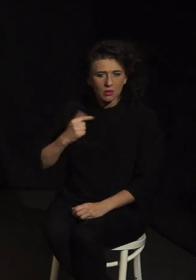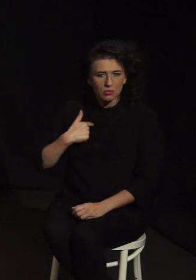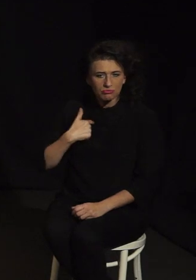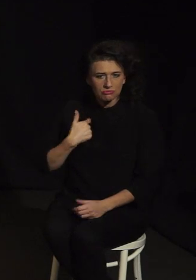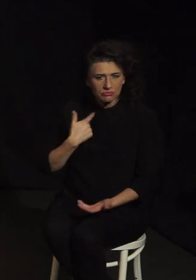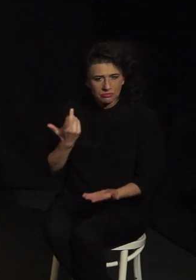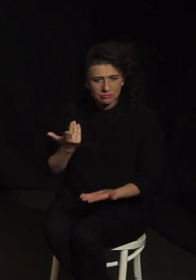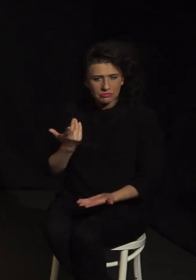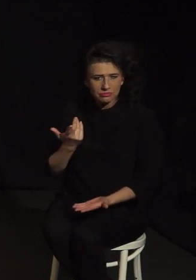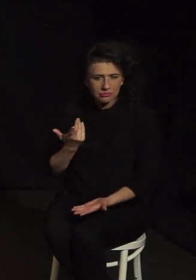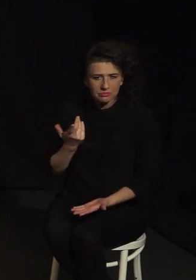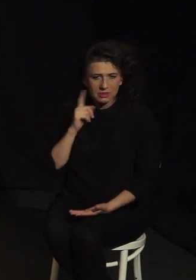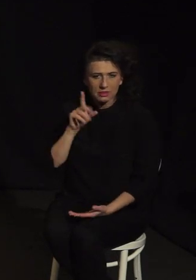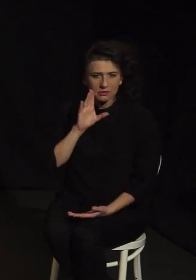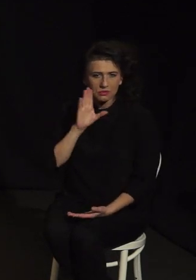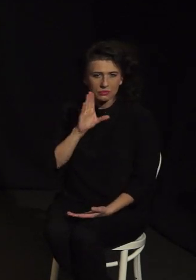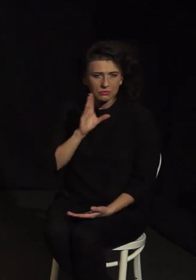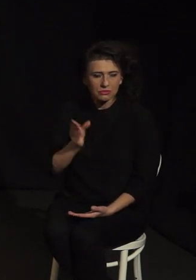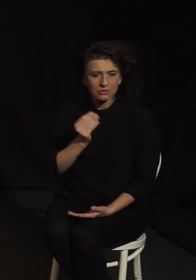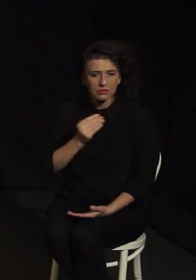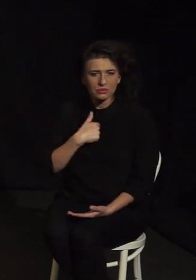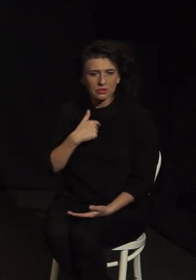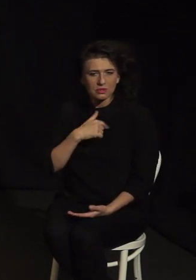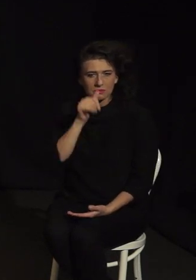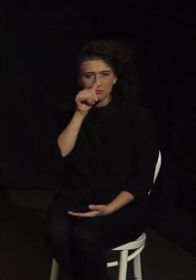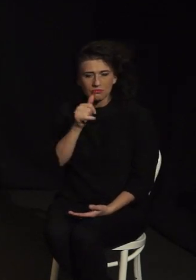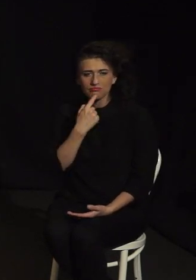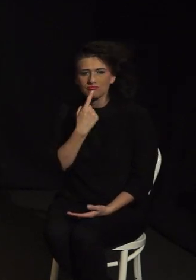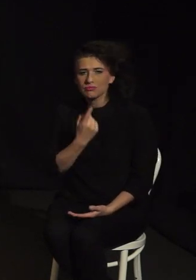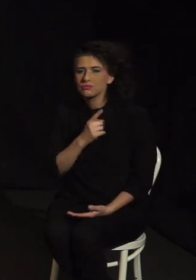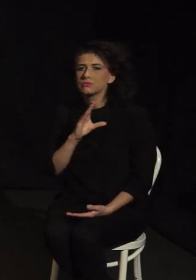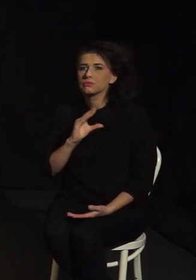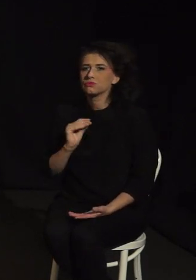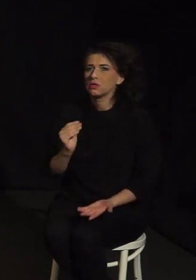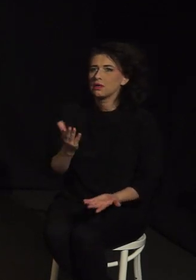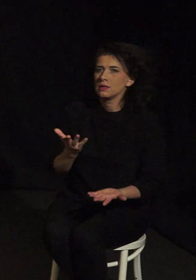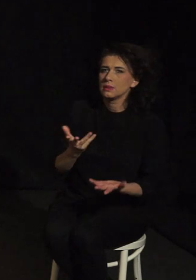I cannot even say that it was in a drama school.